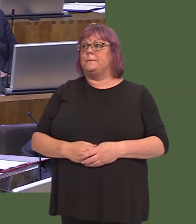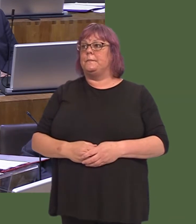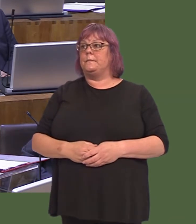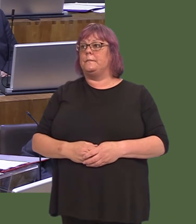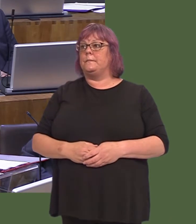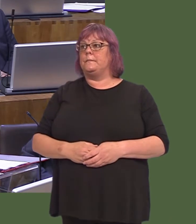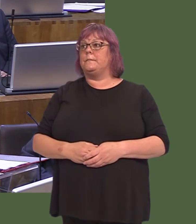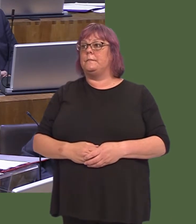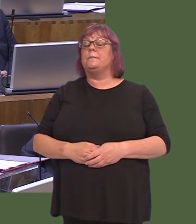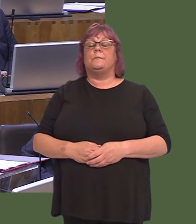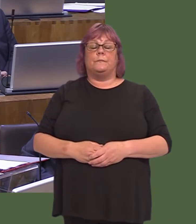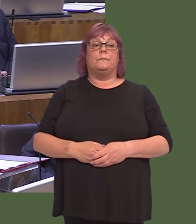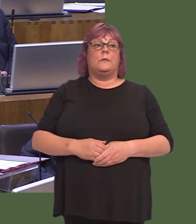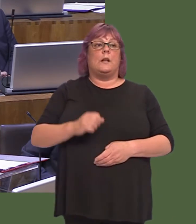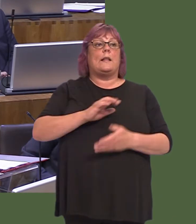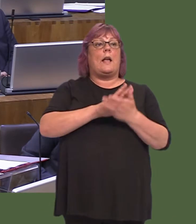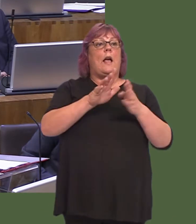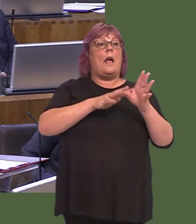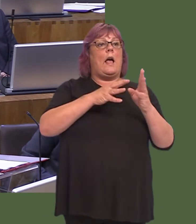So, yes, Hywel Dda will take action.